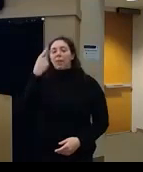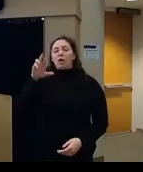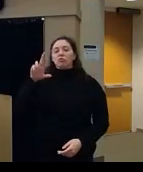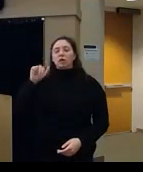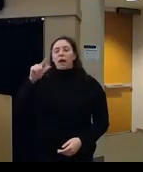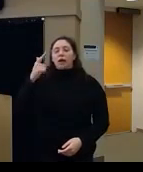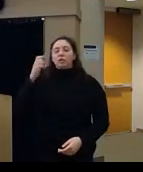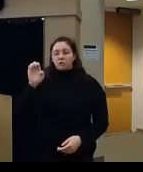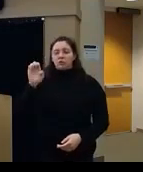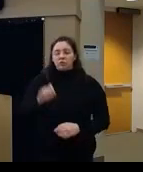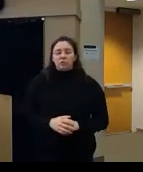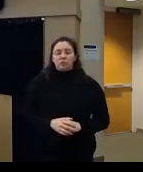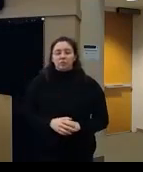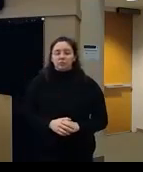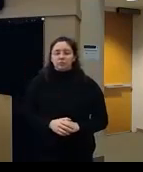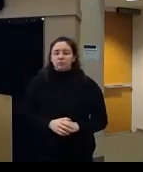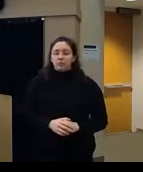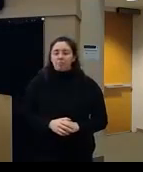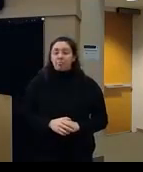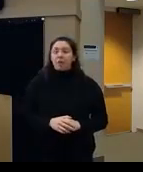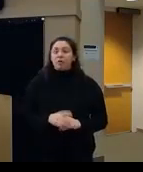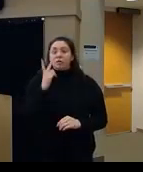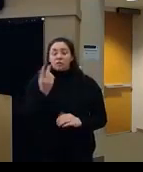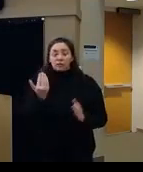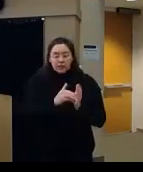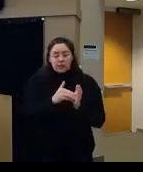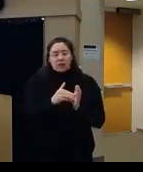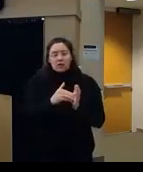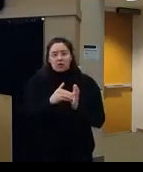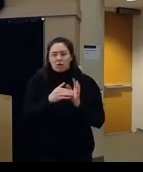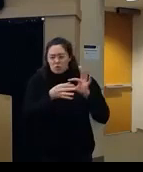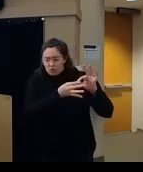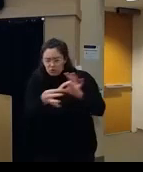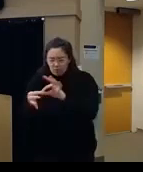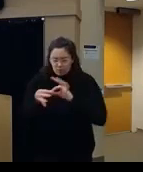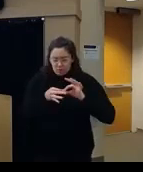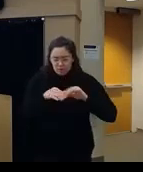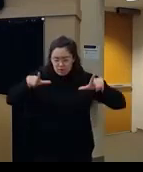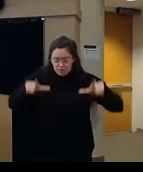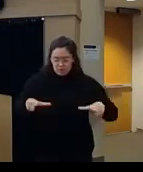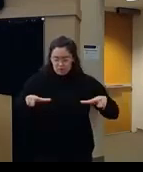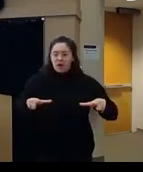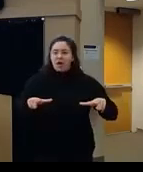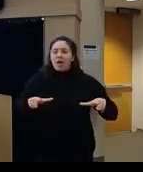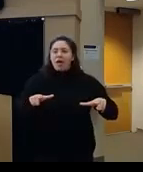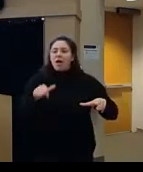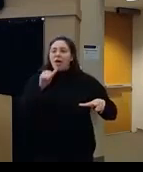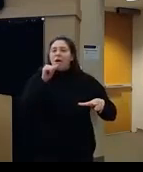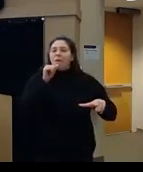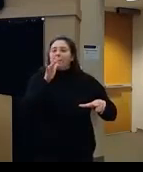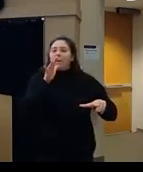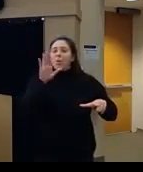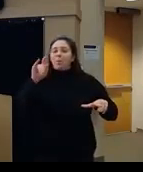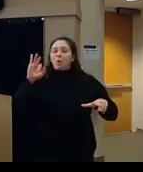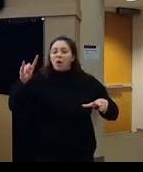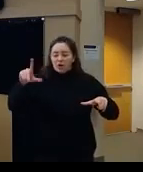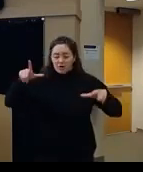can see and again we all are plugged into this motherboard of of white domination in which we